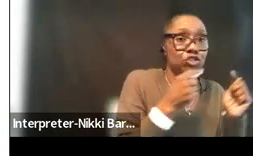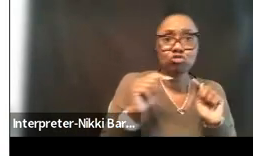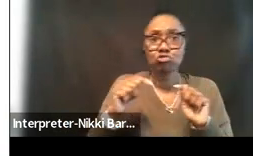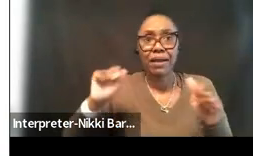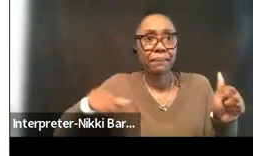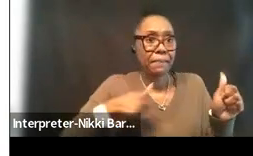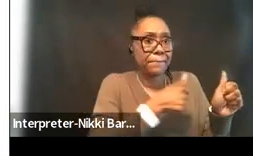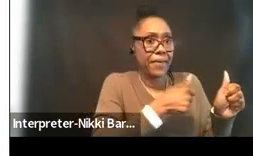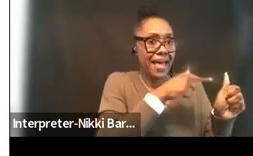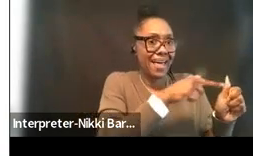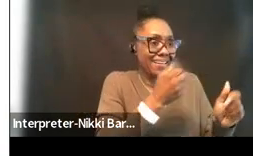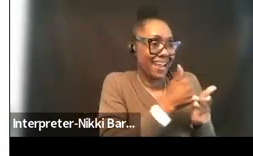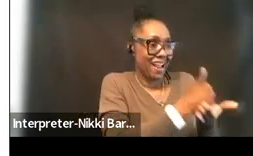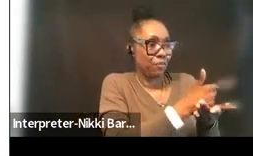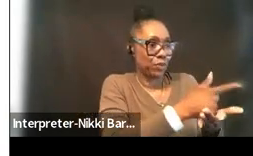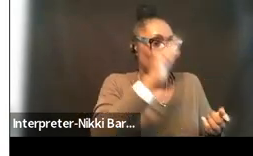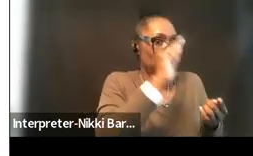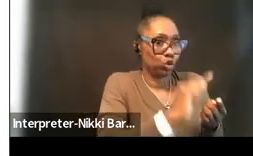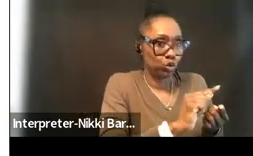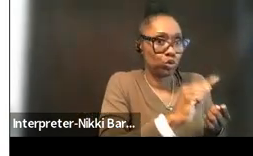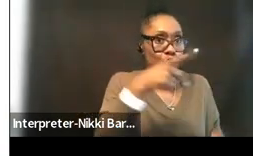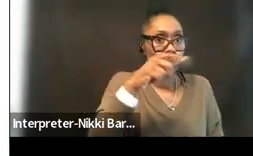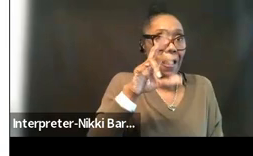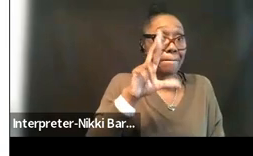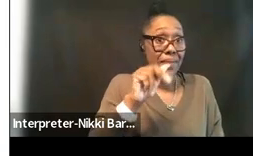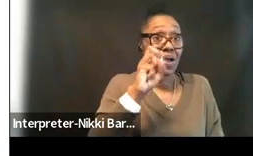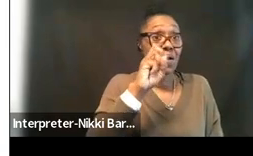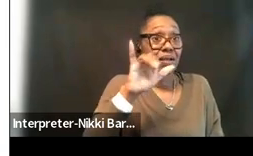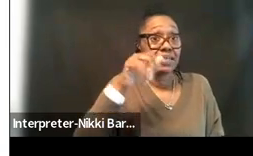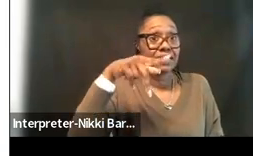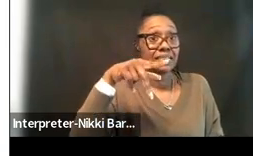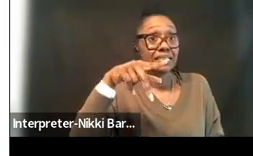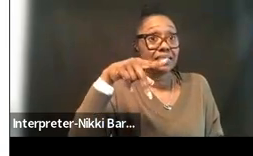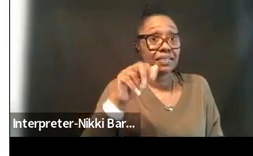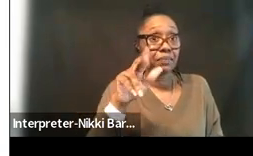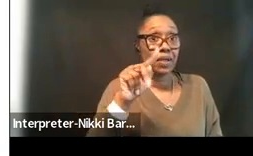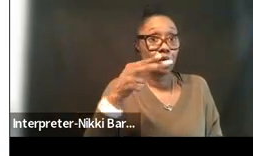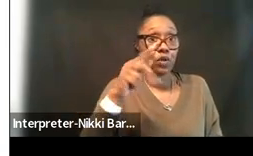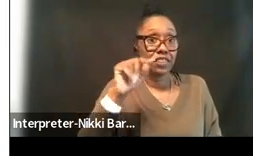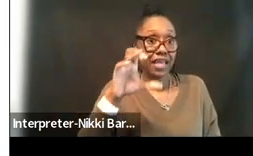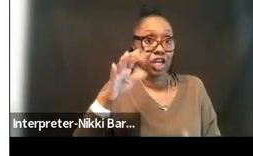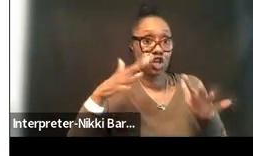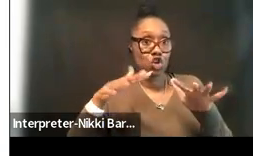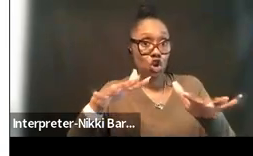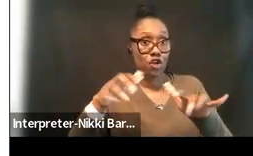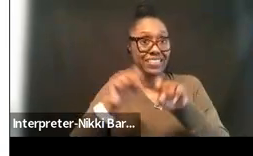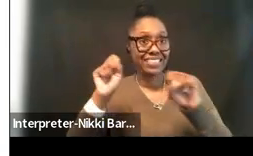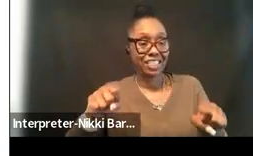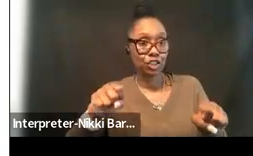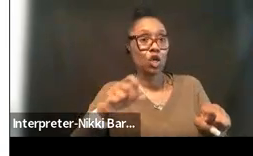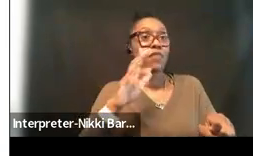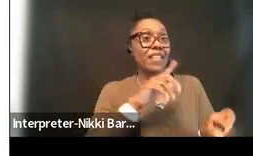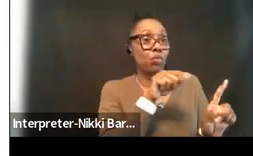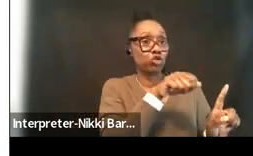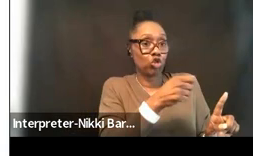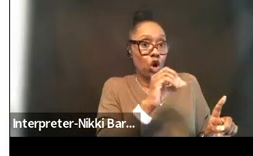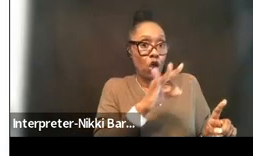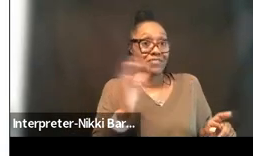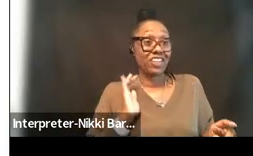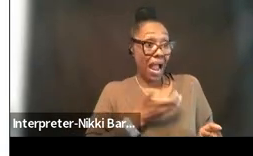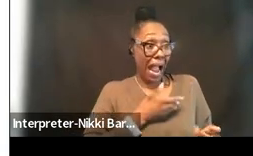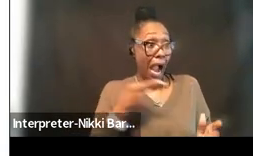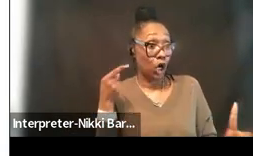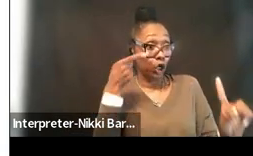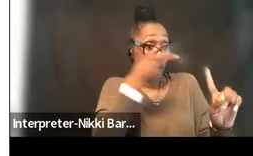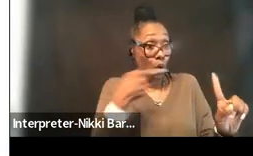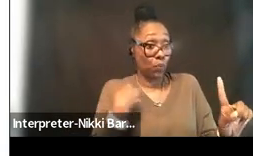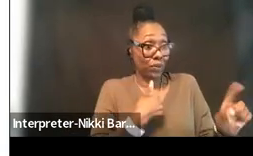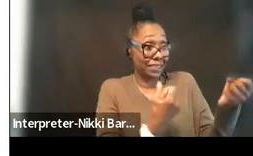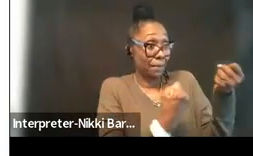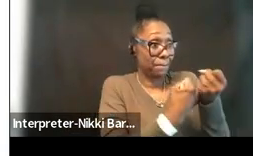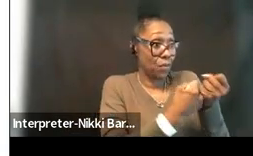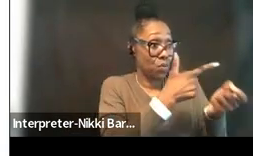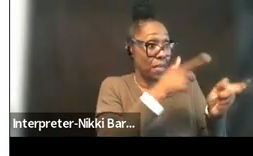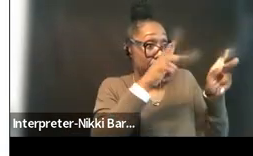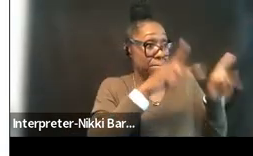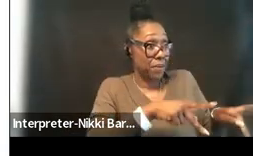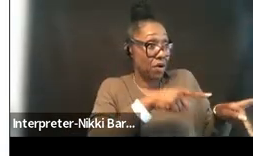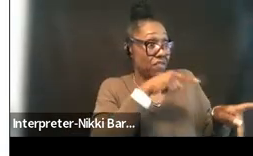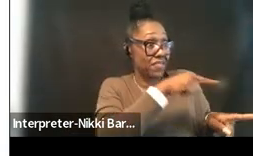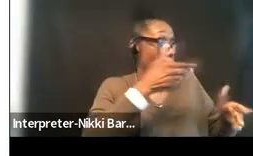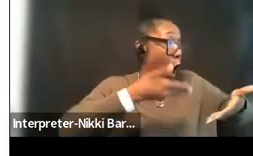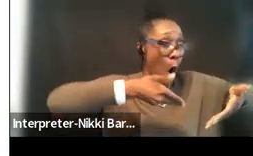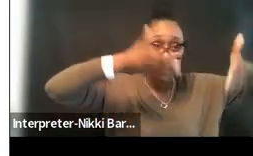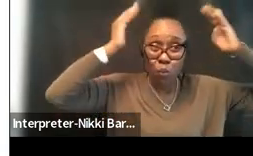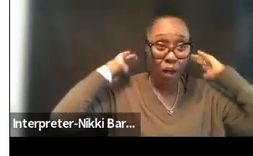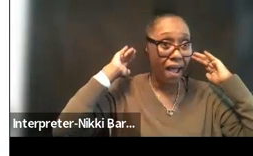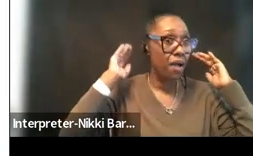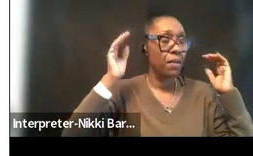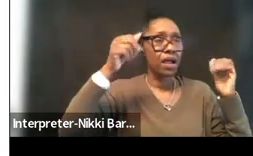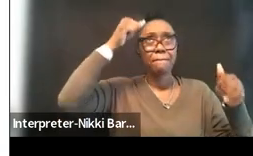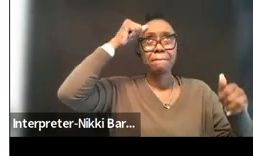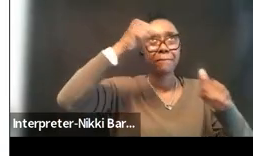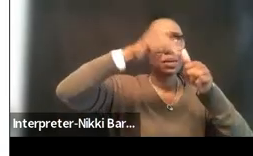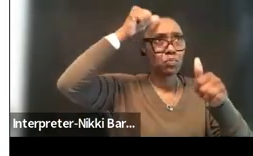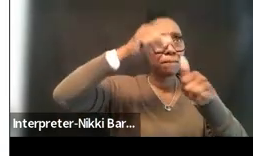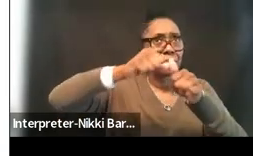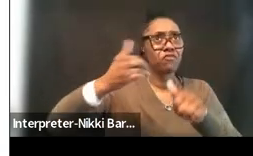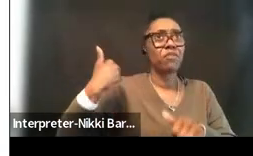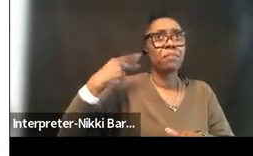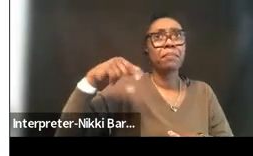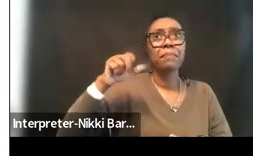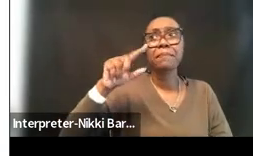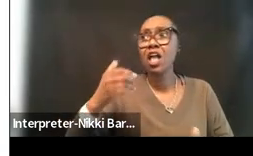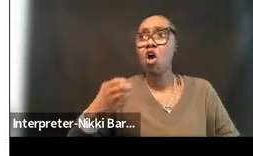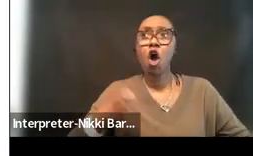Activating the parasympathetic nervous system. Shuts off the sympathetic nervous system. So that is our goal when we are trying to be supportive and validating when someone may become overwhelmed by memories, intrusive thoughts, or emotional activation.